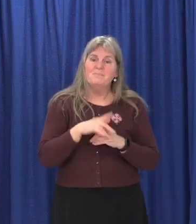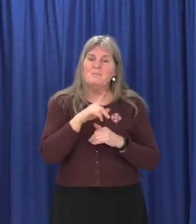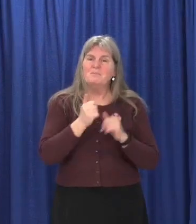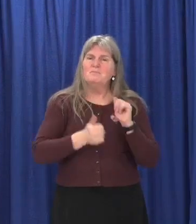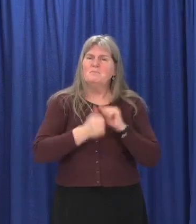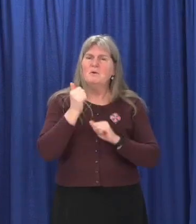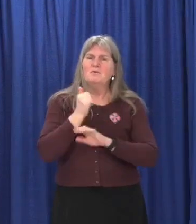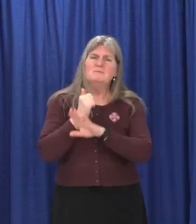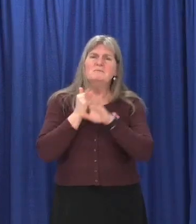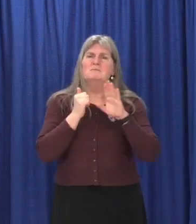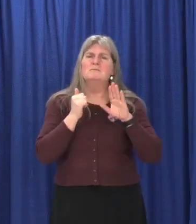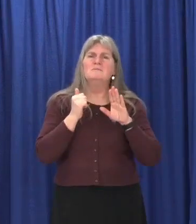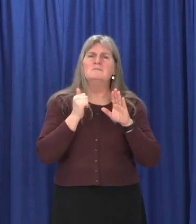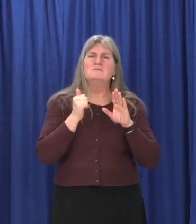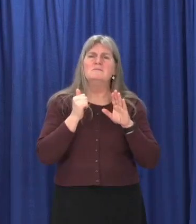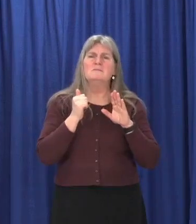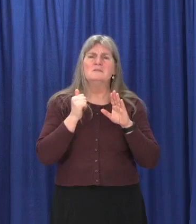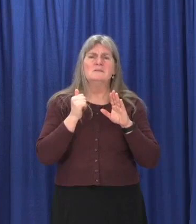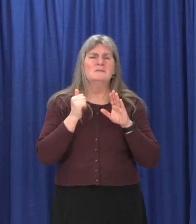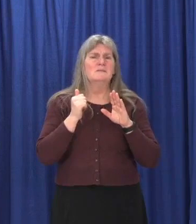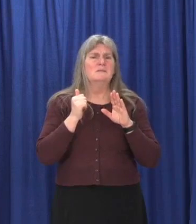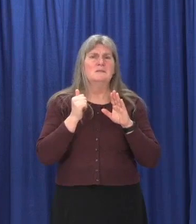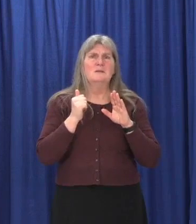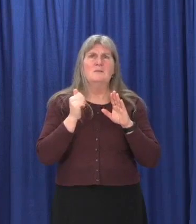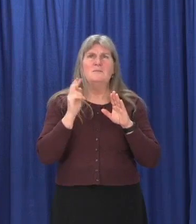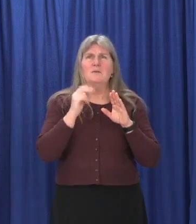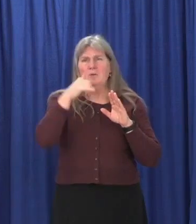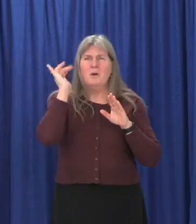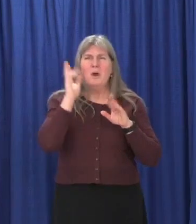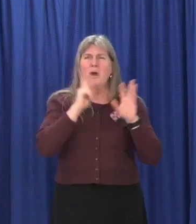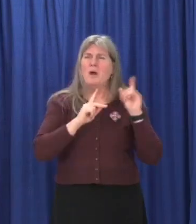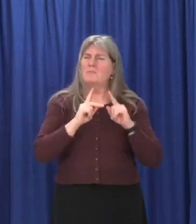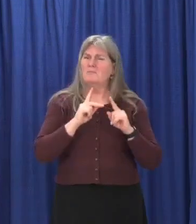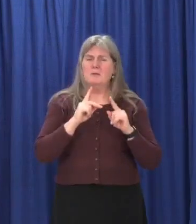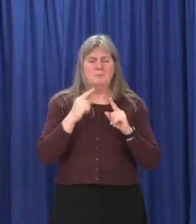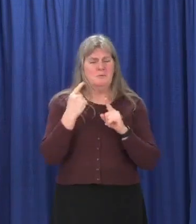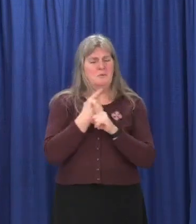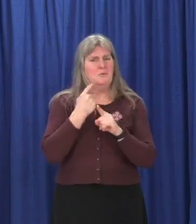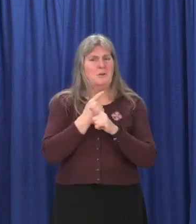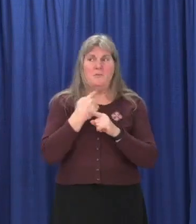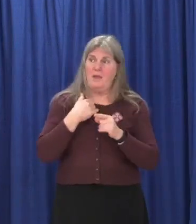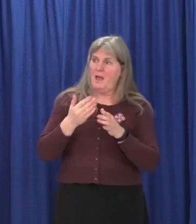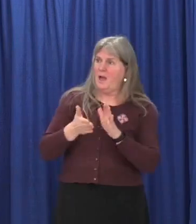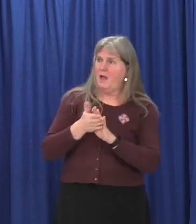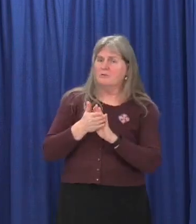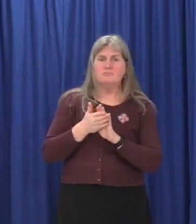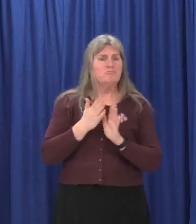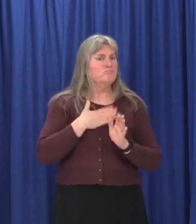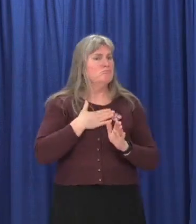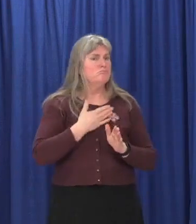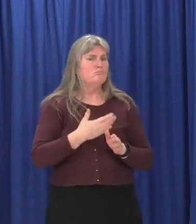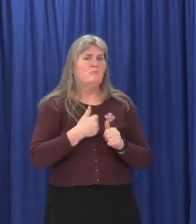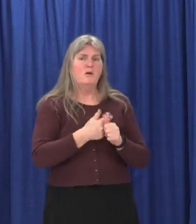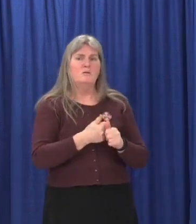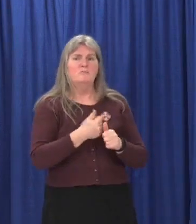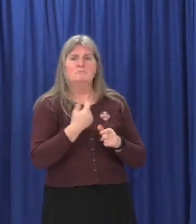most of our citizens have done what we've asked, and we're very grateful. Thank you.